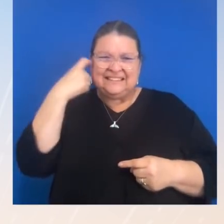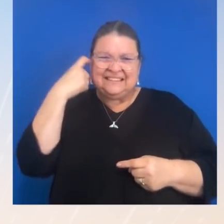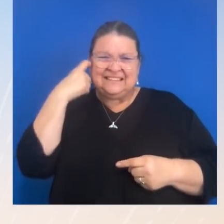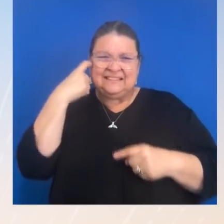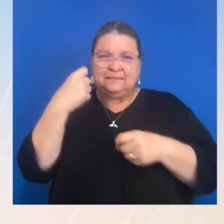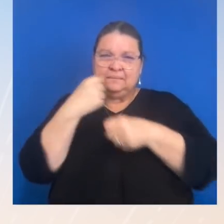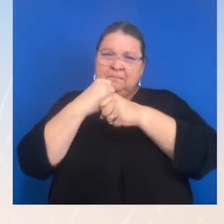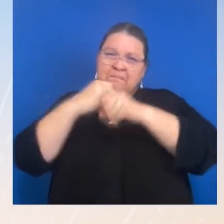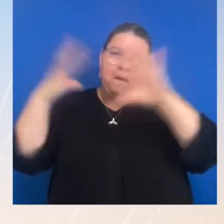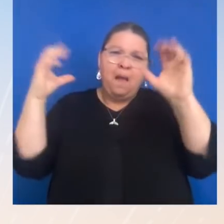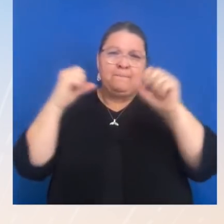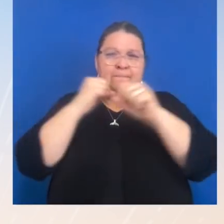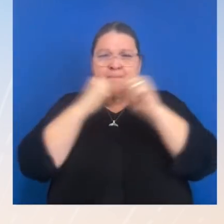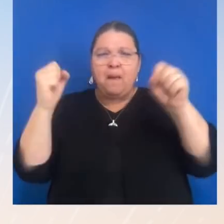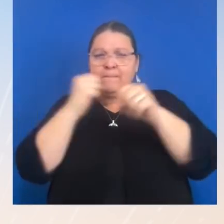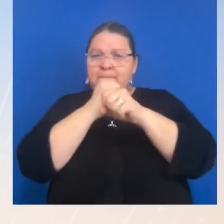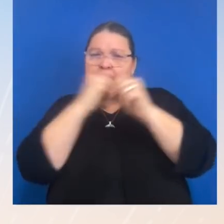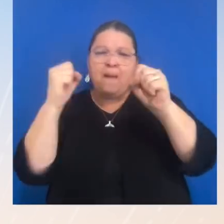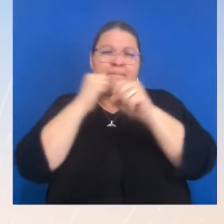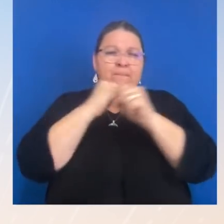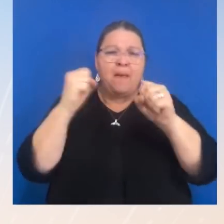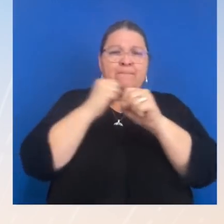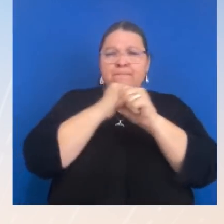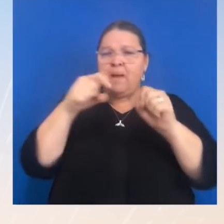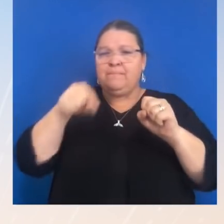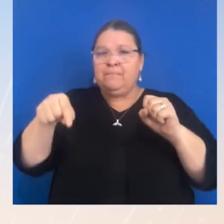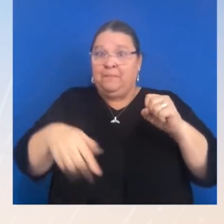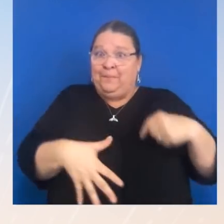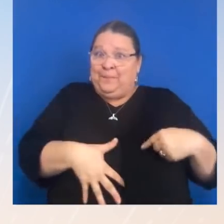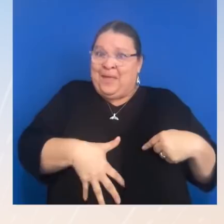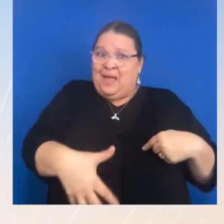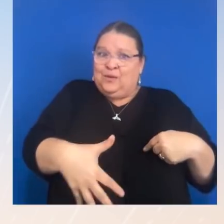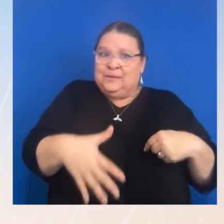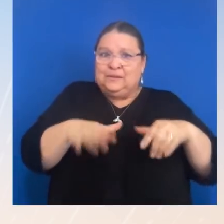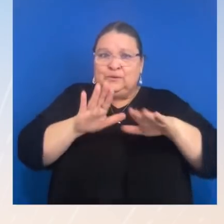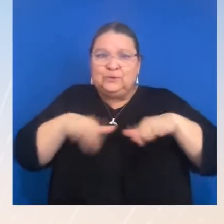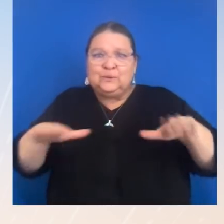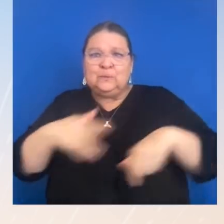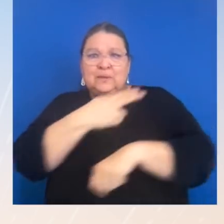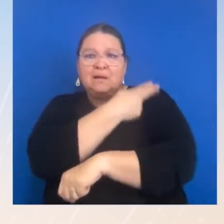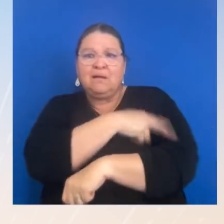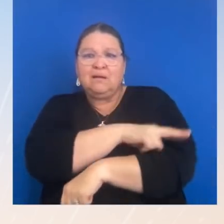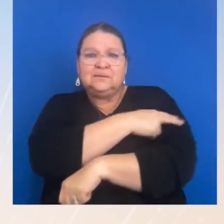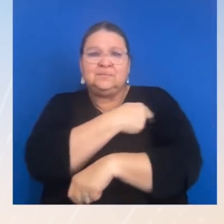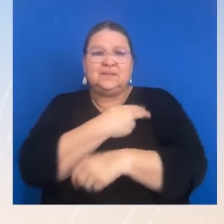It's barbaric. I don't think anybody who saw that could not have been emotionally, deeply impacted.